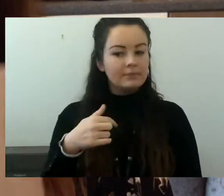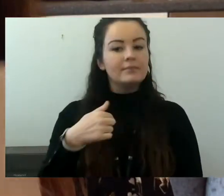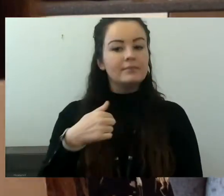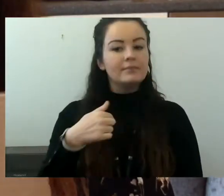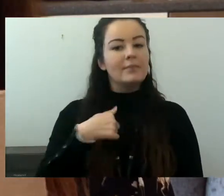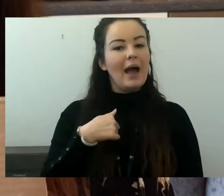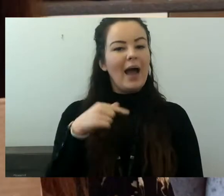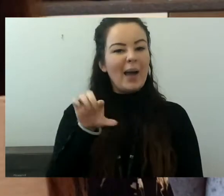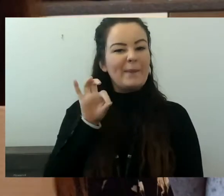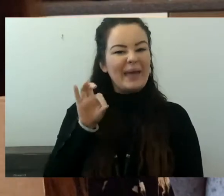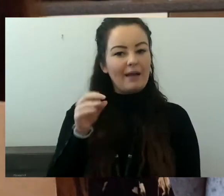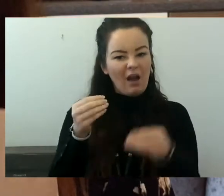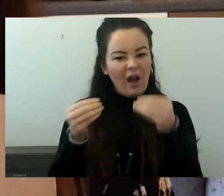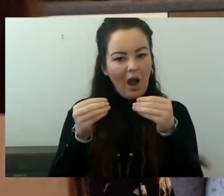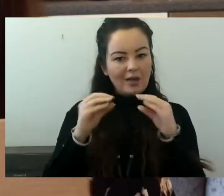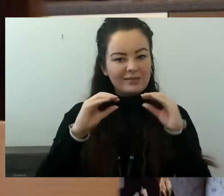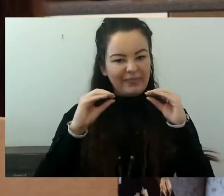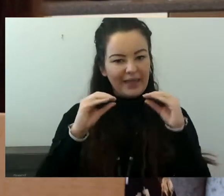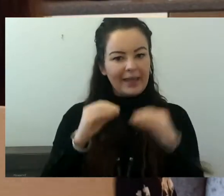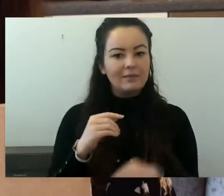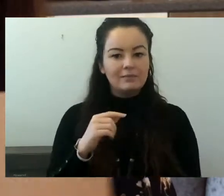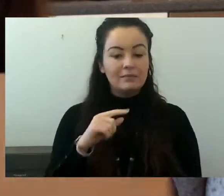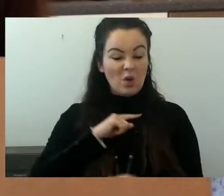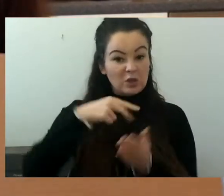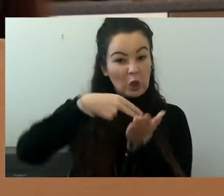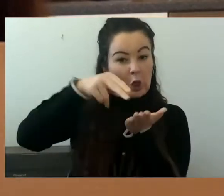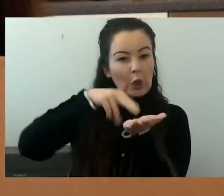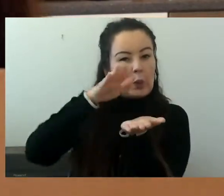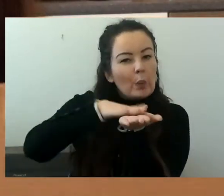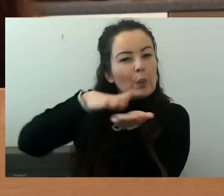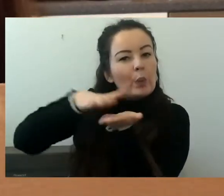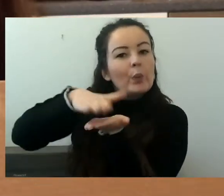gone with card just because it's a bit thicker and we're going to be gluing on to it but that's up to